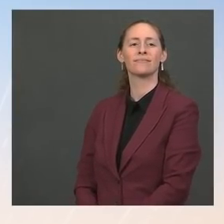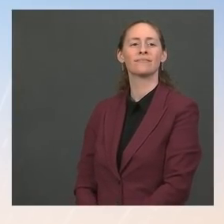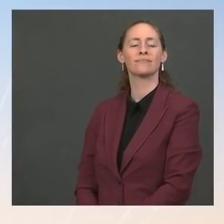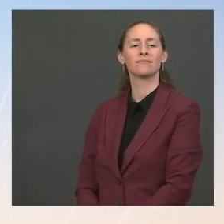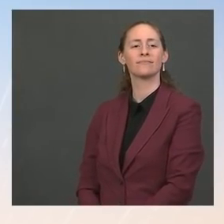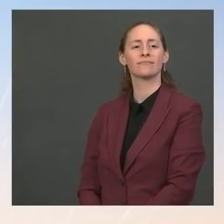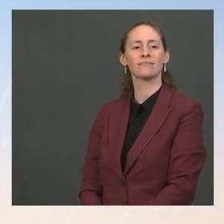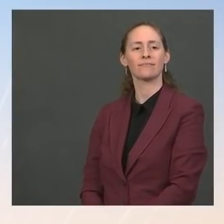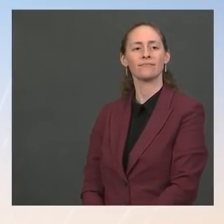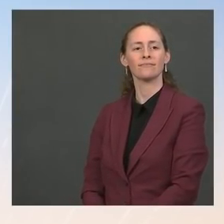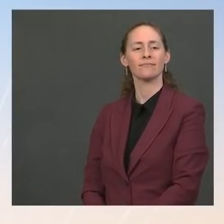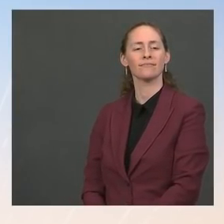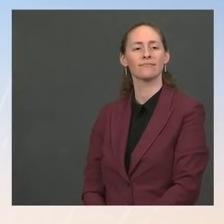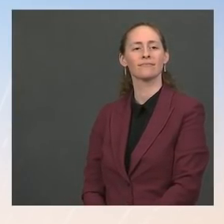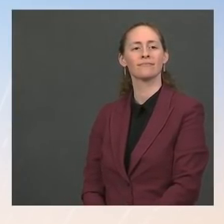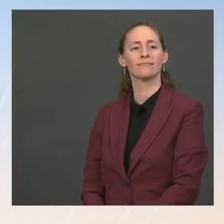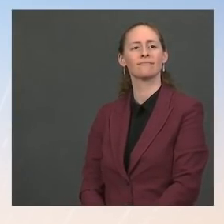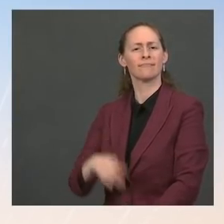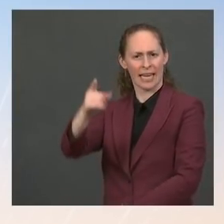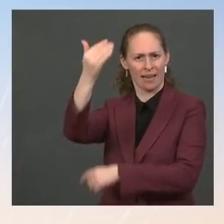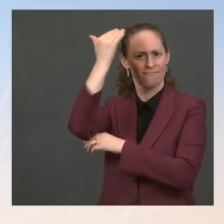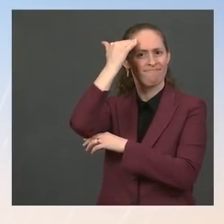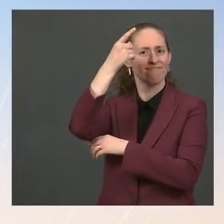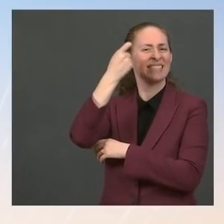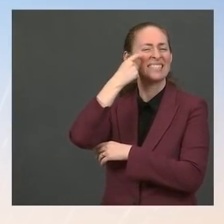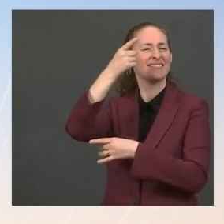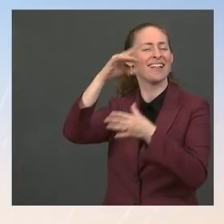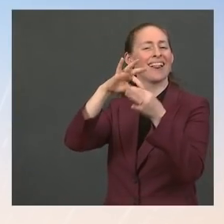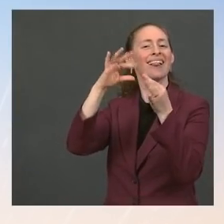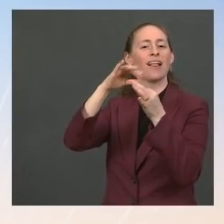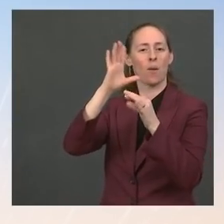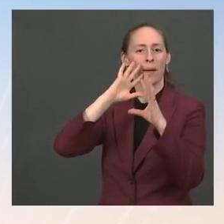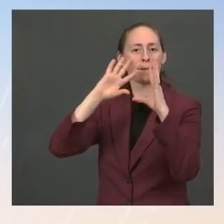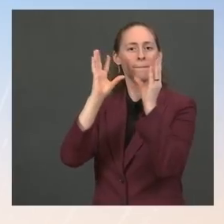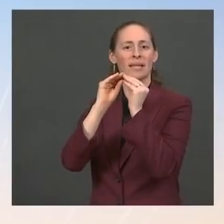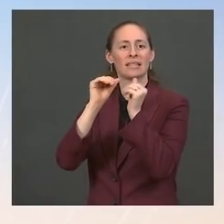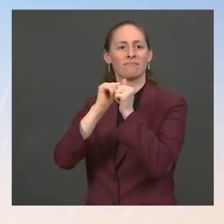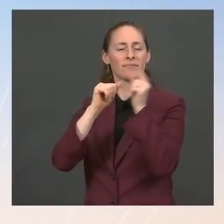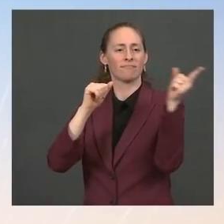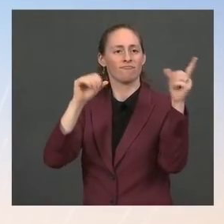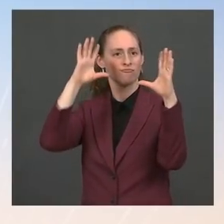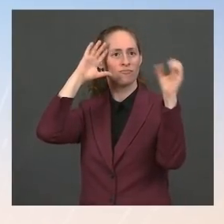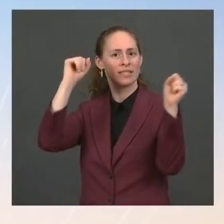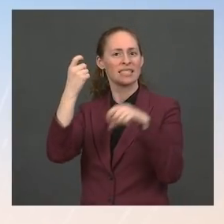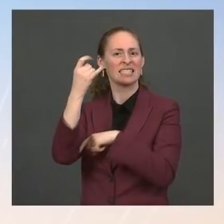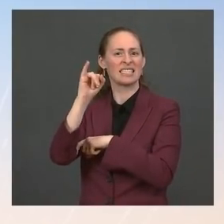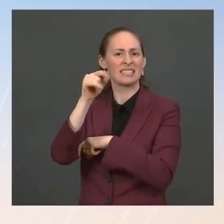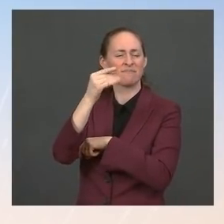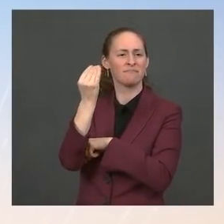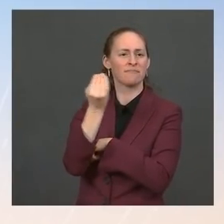The U.S. Holocaust Museum this week came out with a report that China's actions towards the minority population of Uyghurs